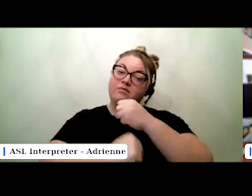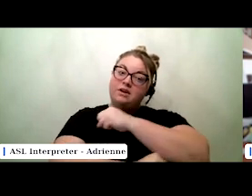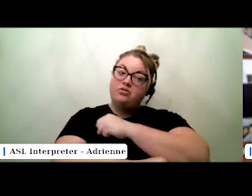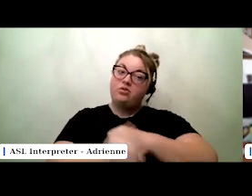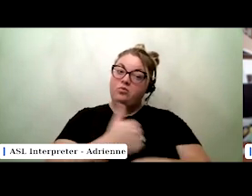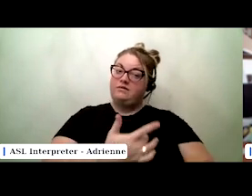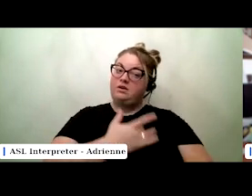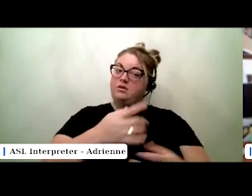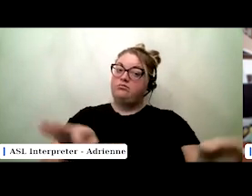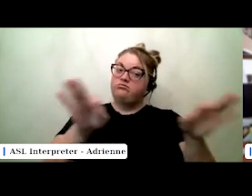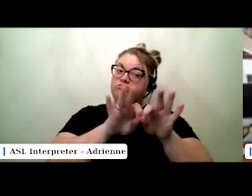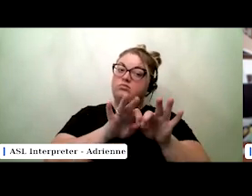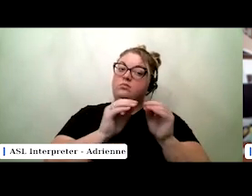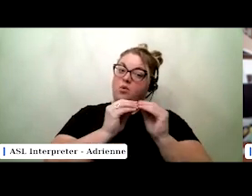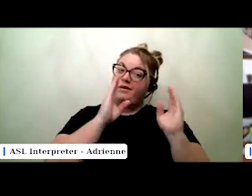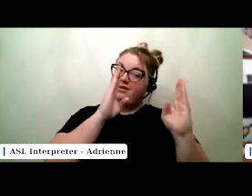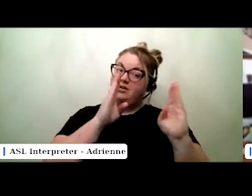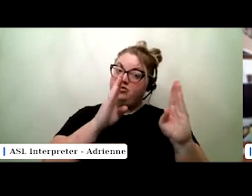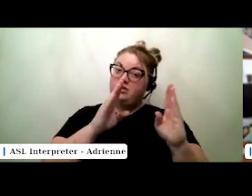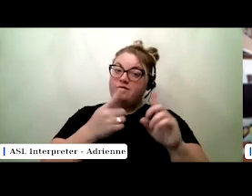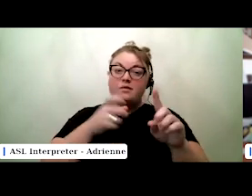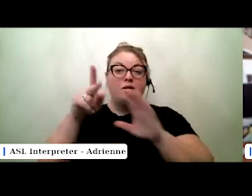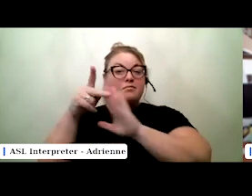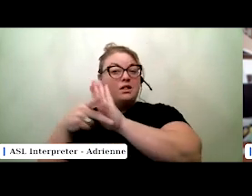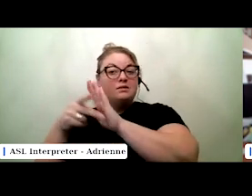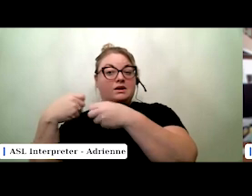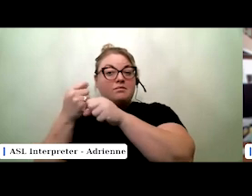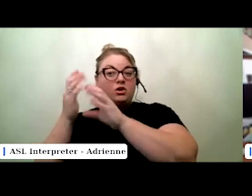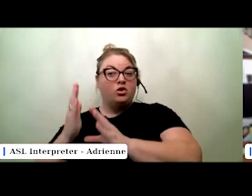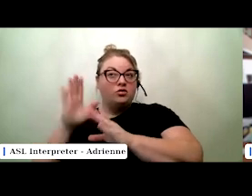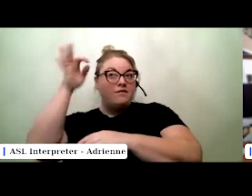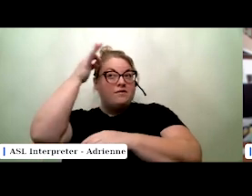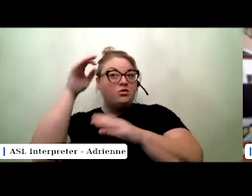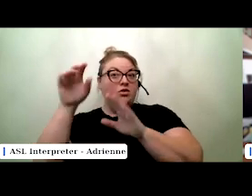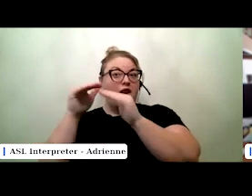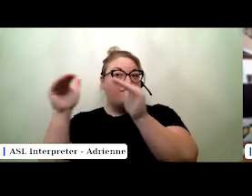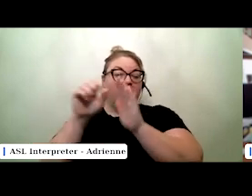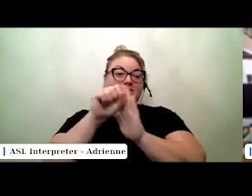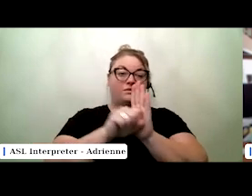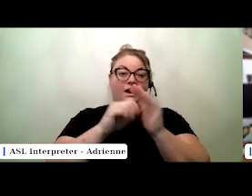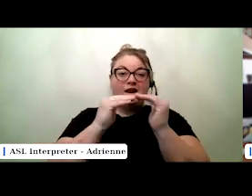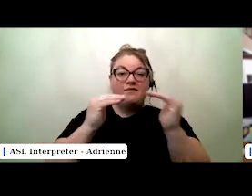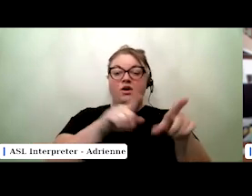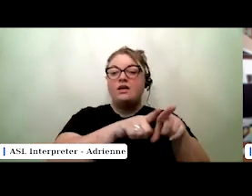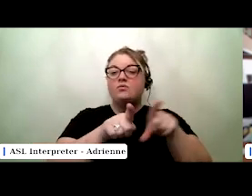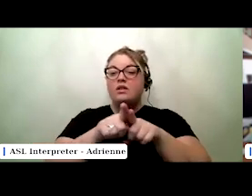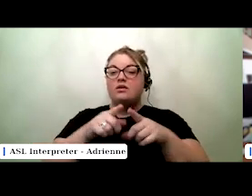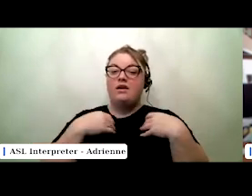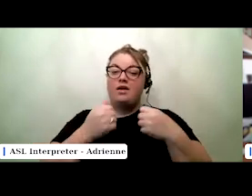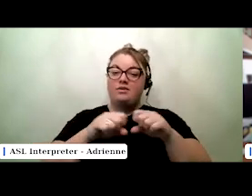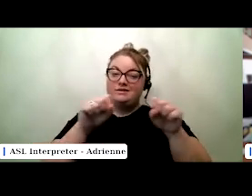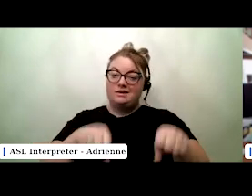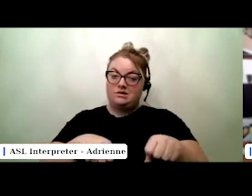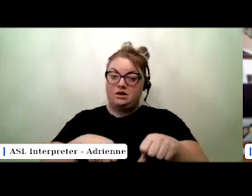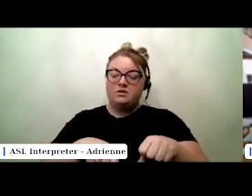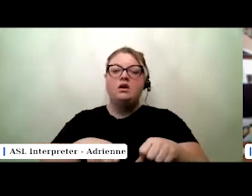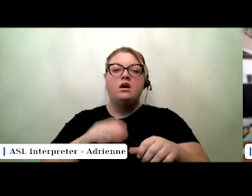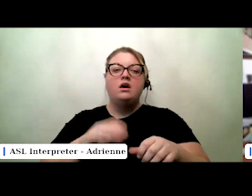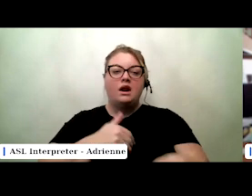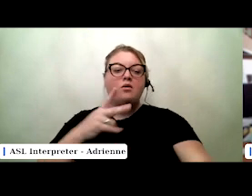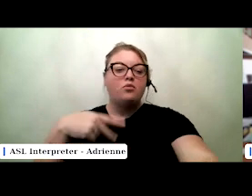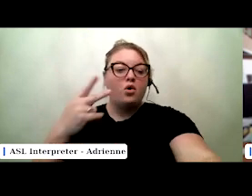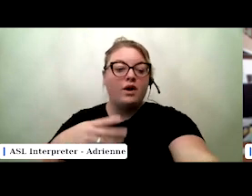Much more attention across the board from policymakers at the Federal and State level, as well as you know, from health systems and and in our programs and our services.